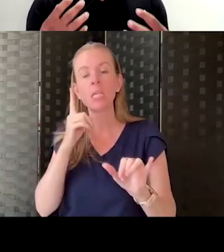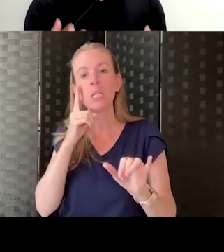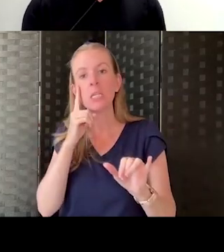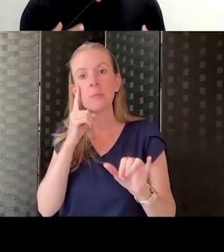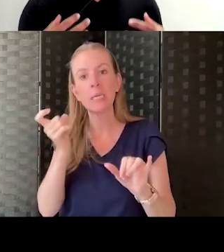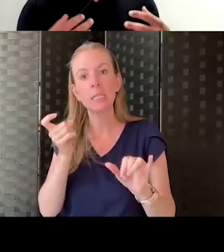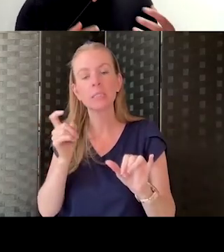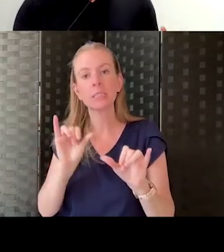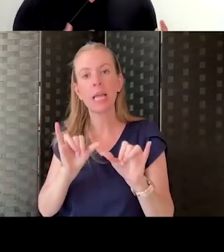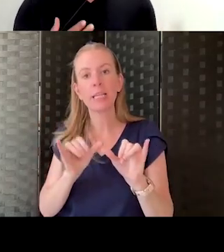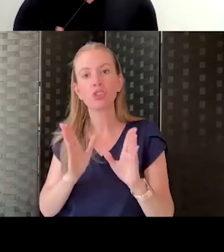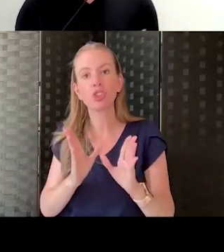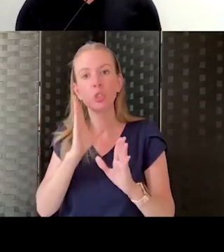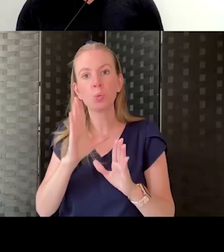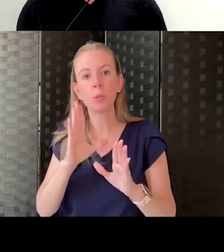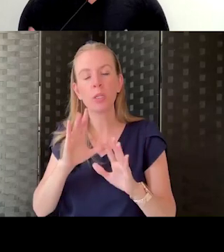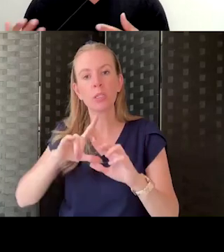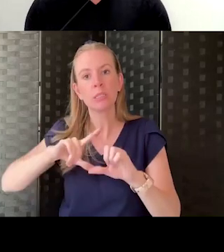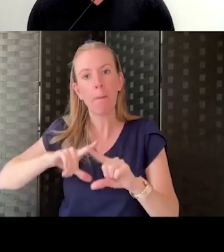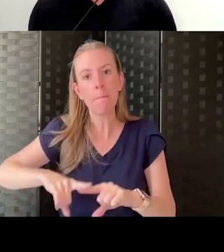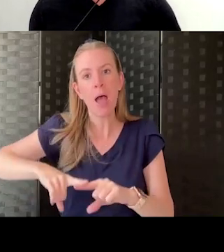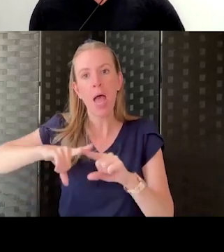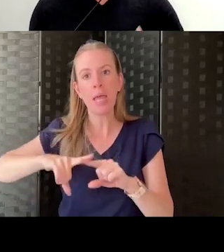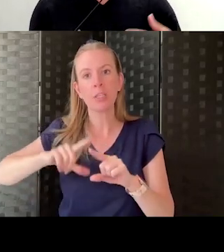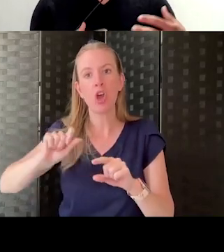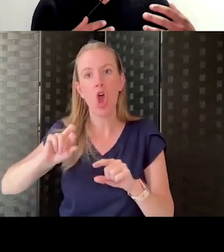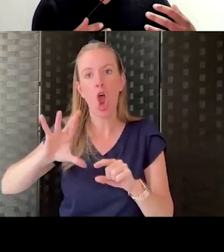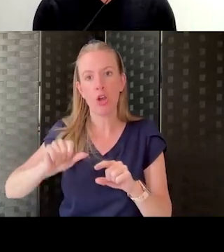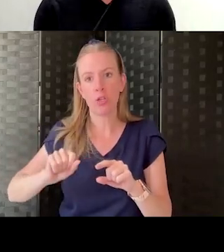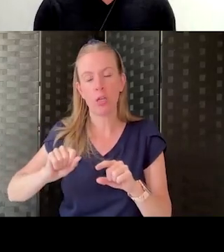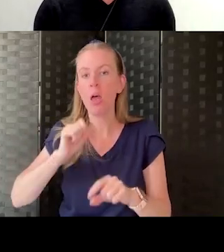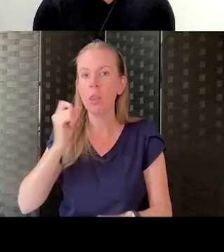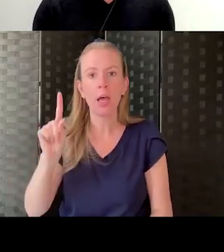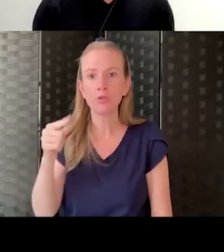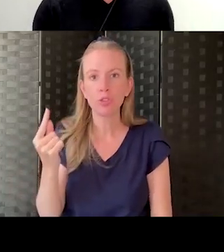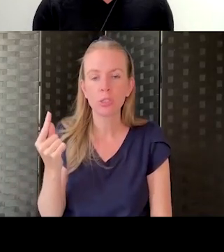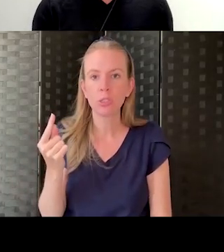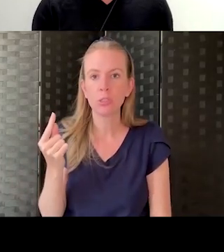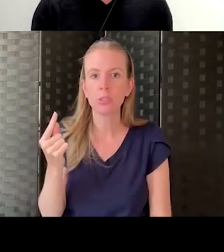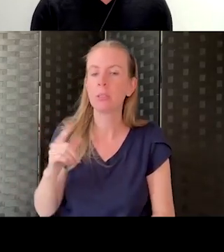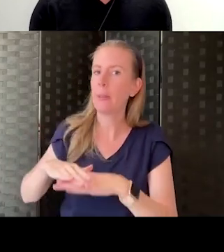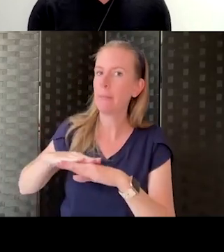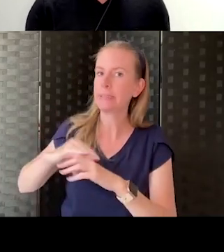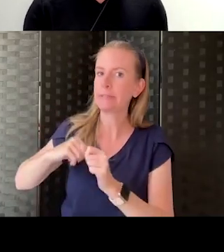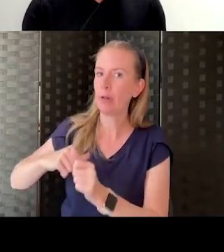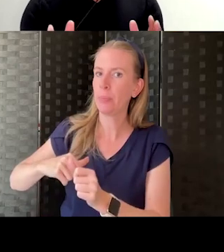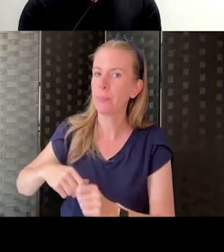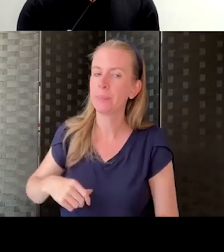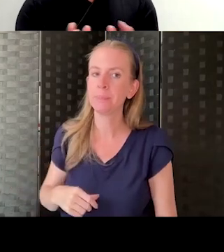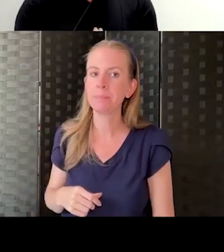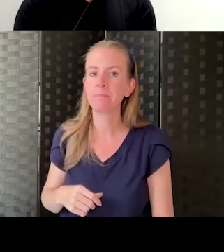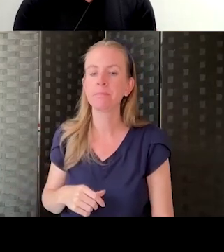Engineers will rely too much on ARIA instead of sticking with the basics. Going back to